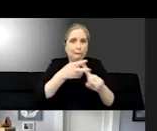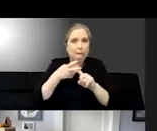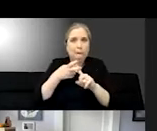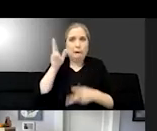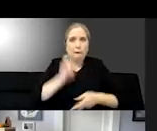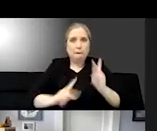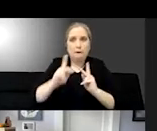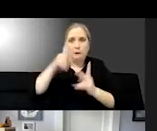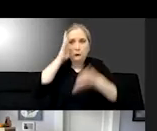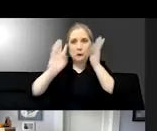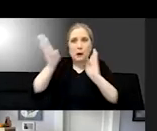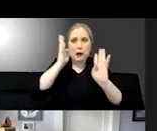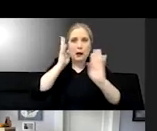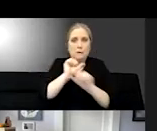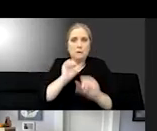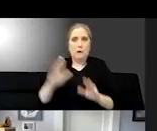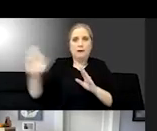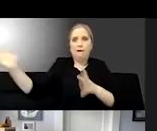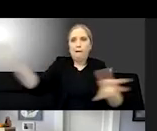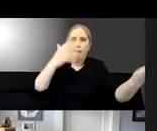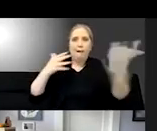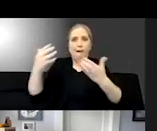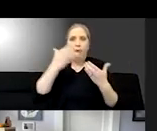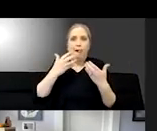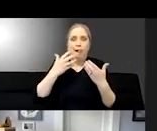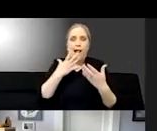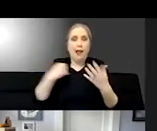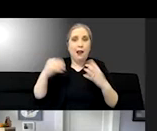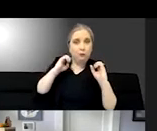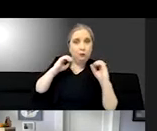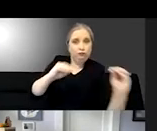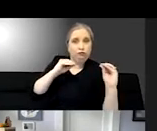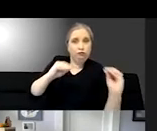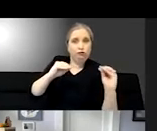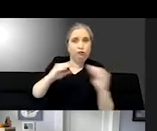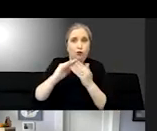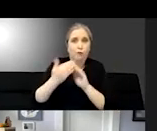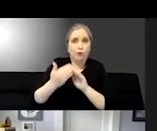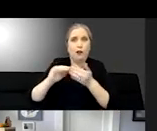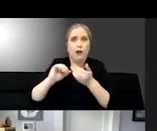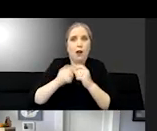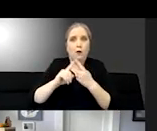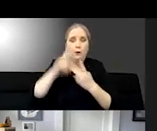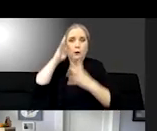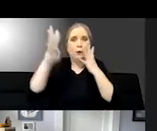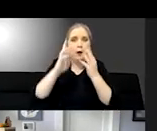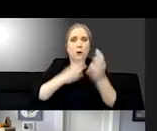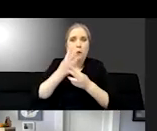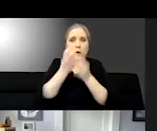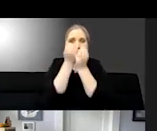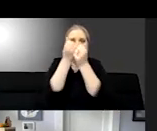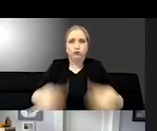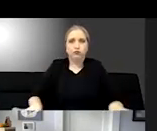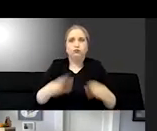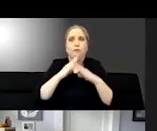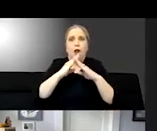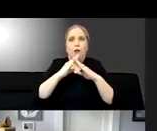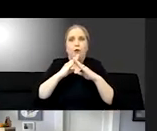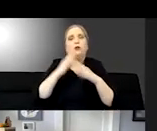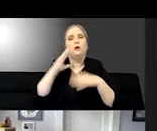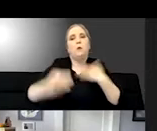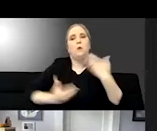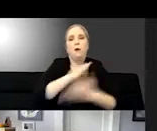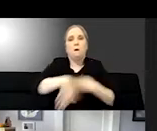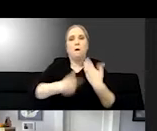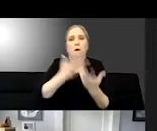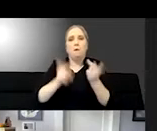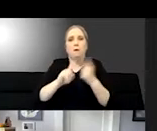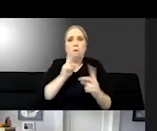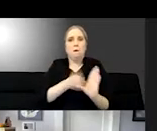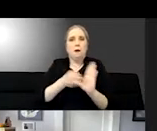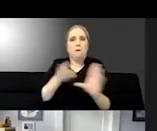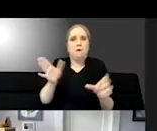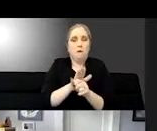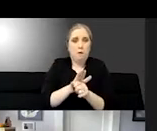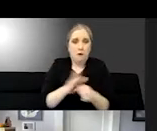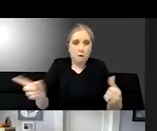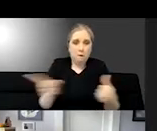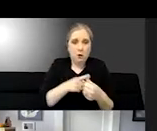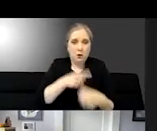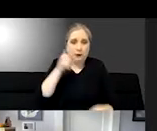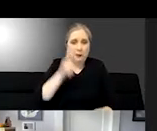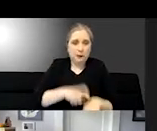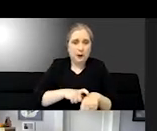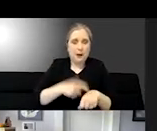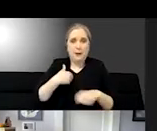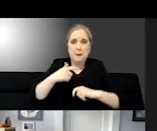This is our first time hosting a large public event in this virtual space. So we ask for your patience tonight, and for your help in creating an engaging and thoughtful conversation.